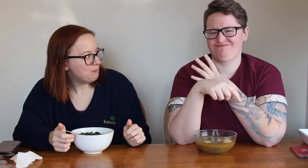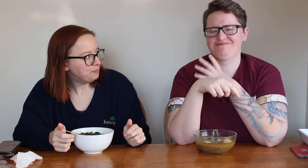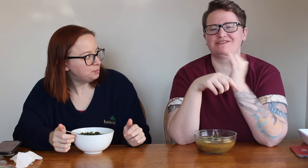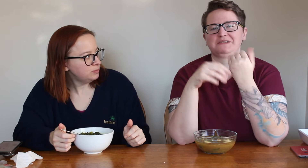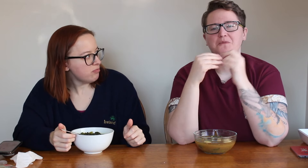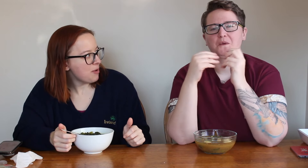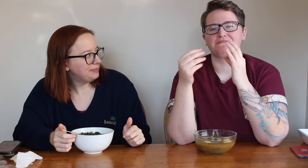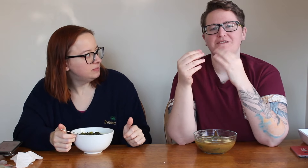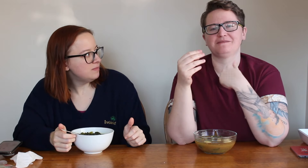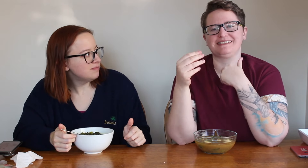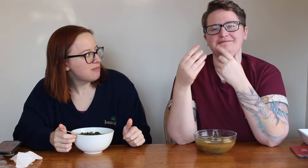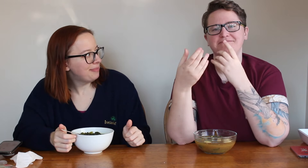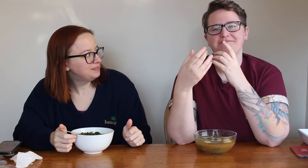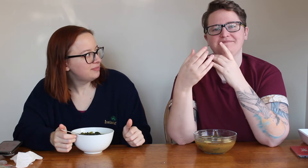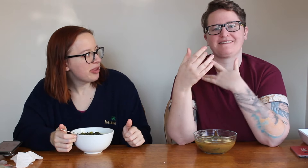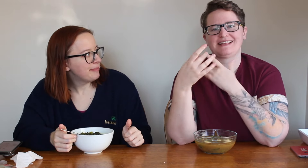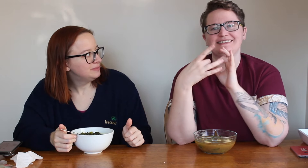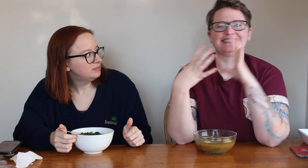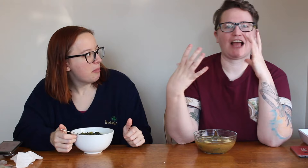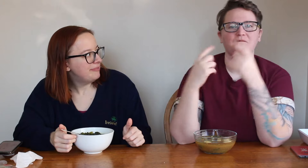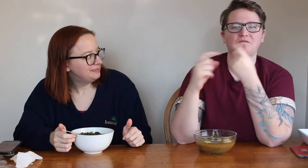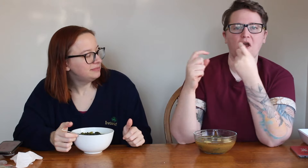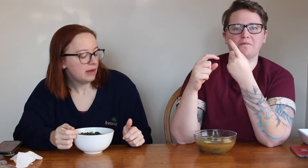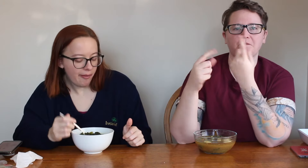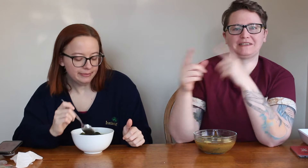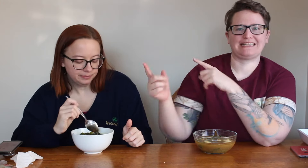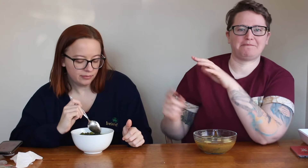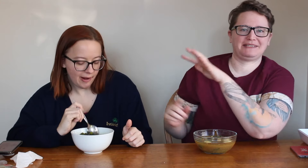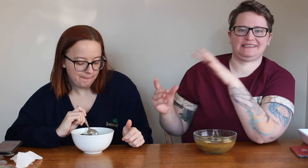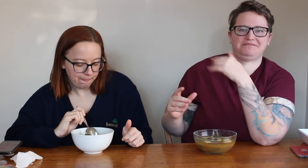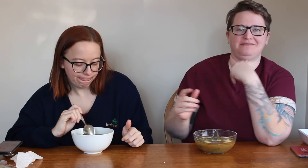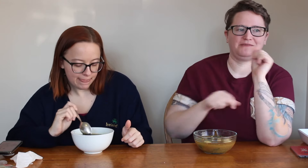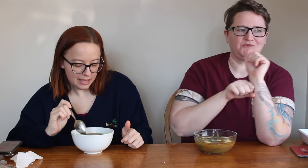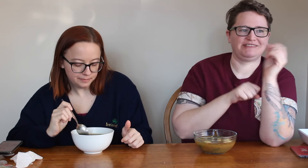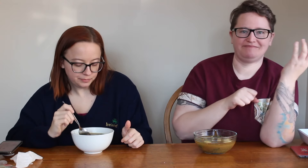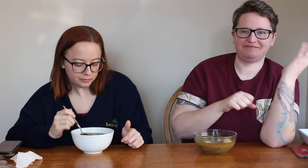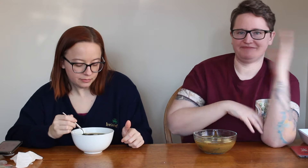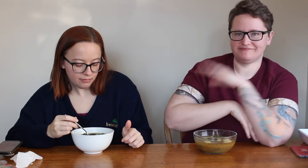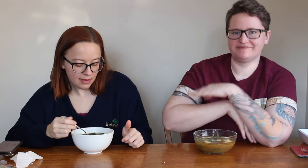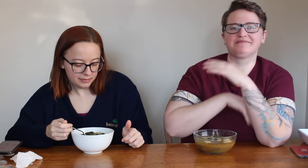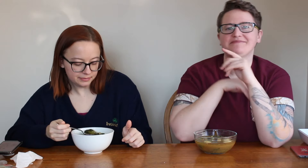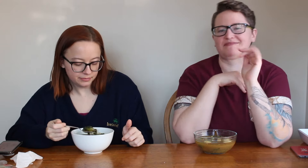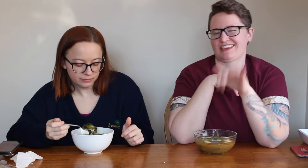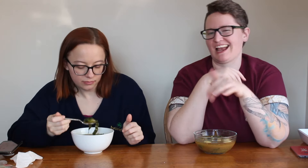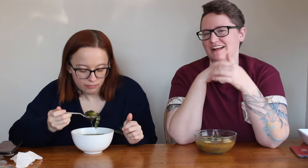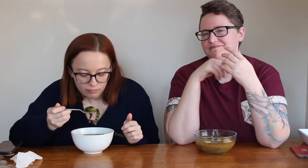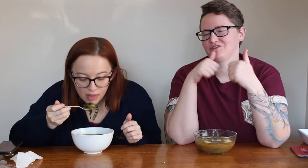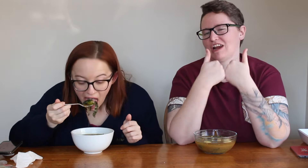You know being with them. But going back to work, yeah I did feel that Separation and like I was missing out. But still